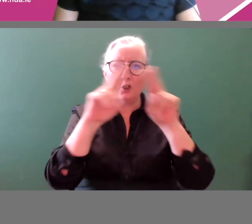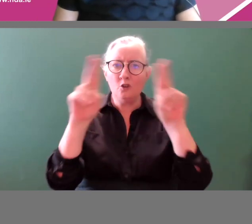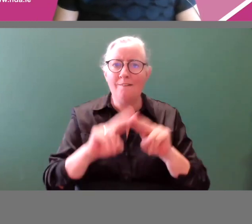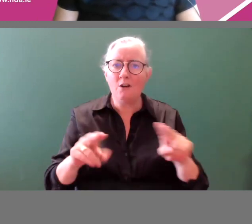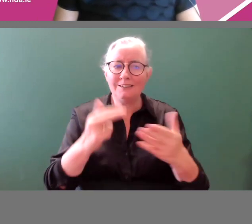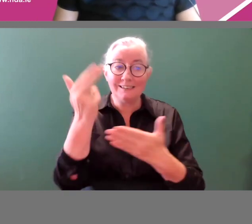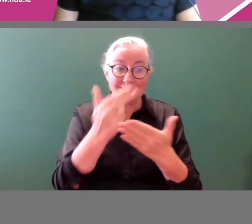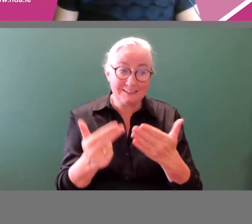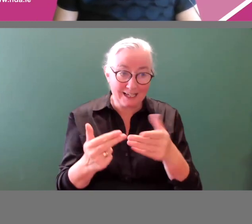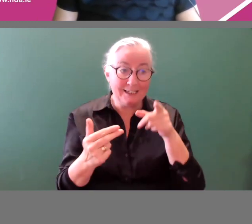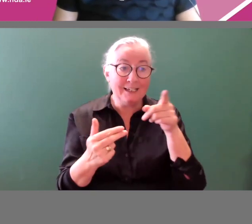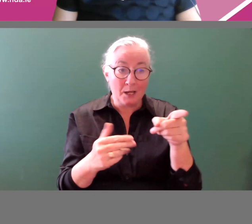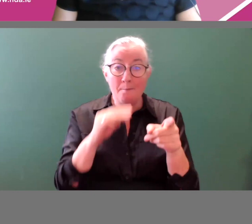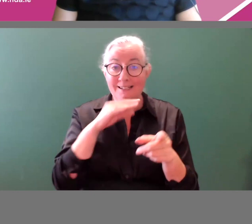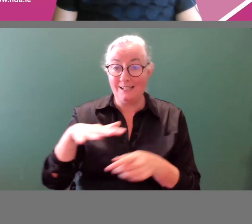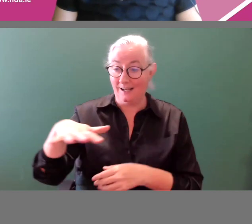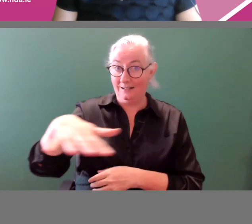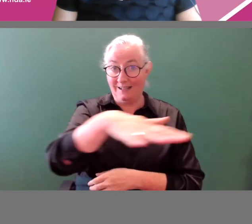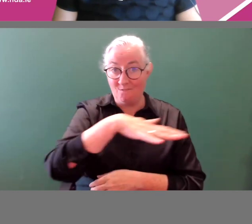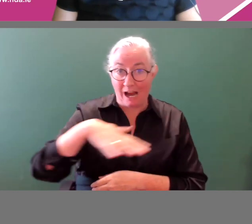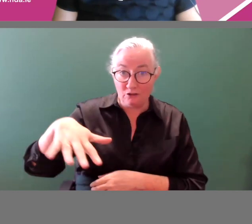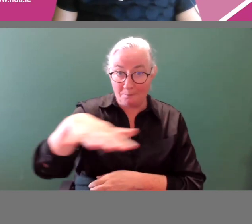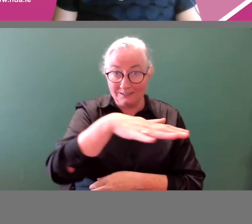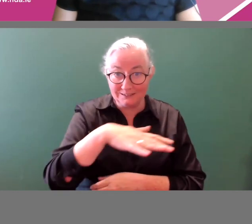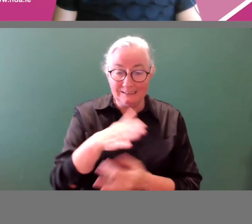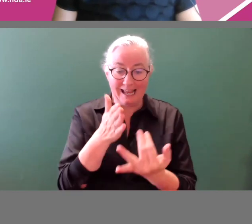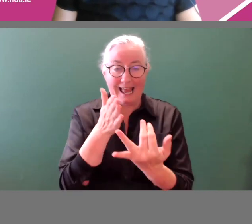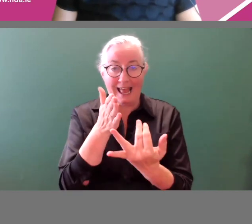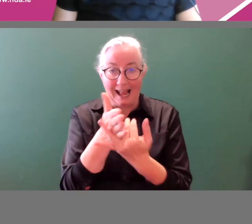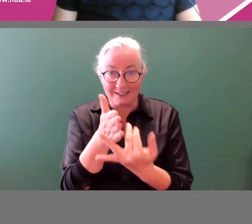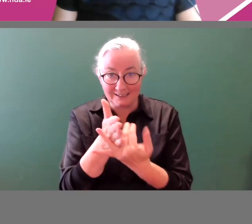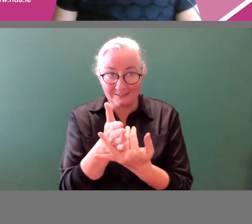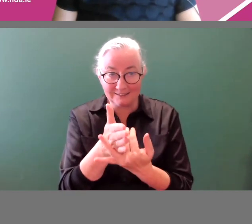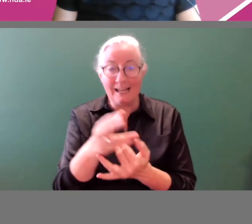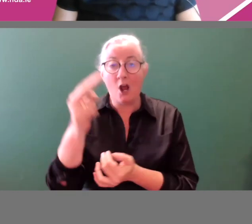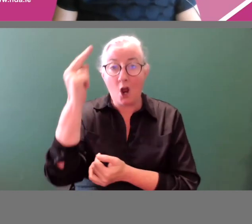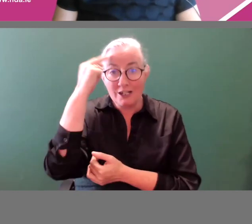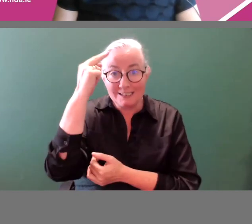composition of an environment. So it can be accessed, understood and used to the greatest